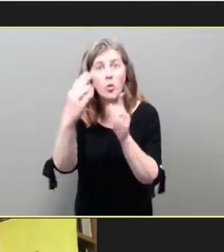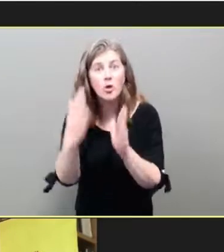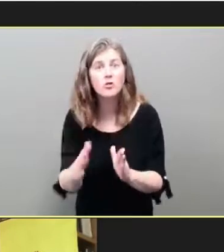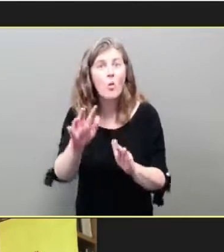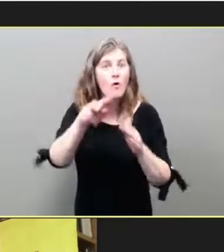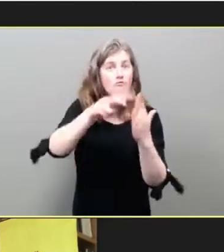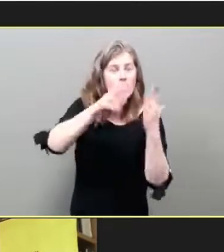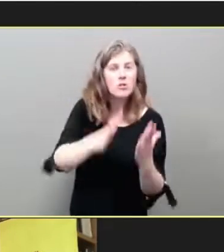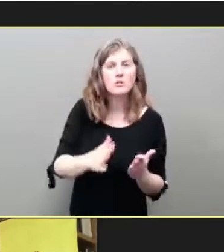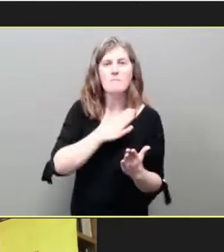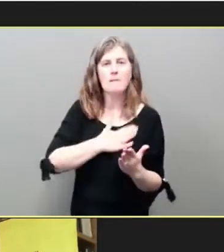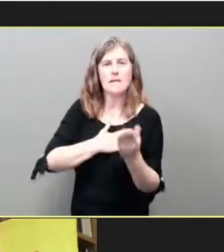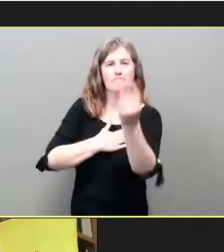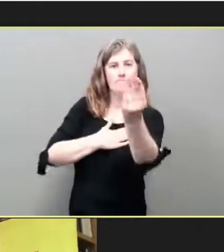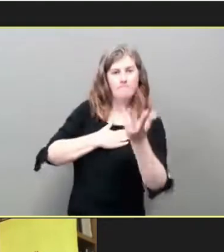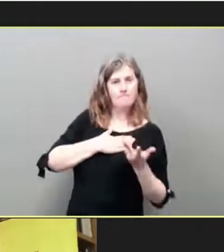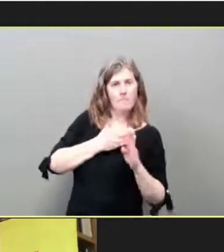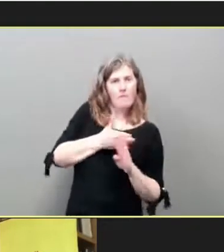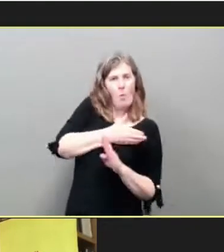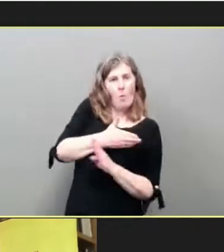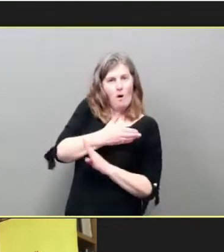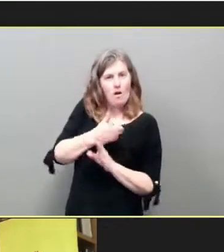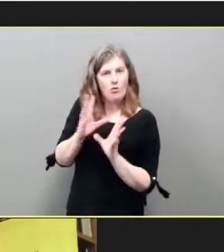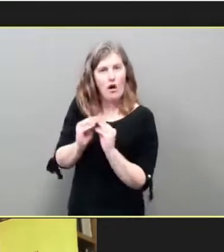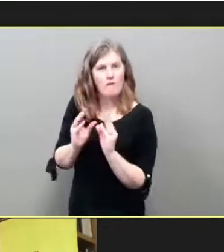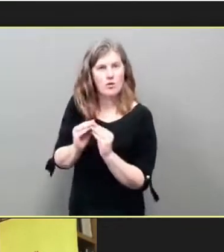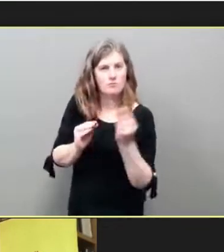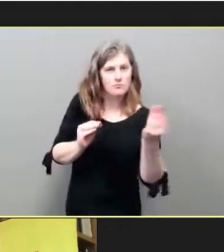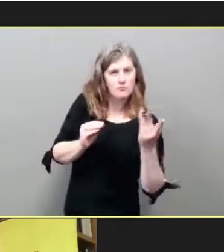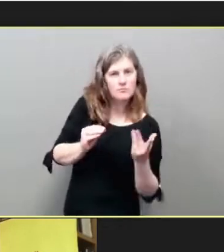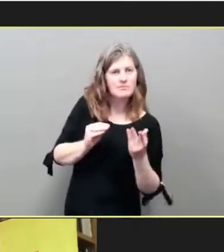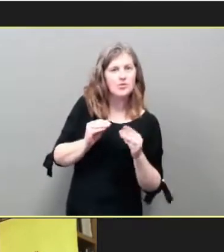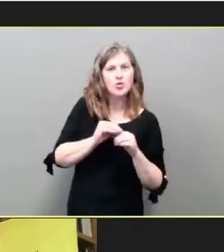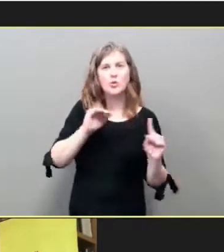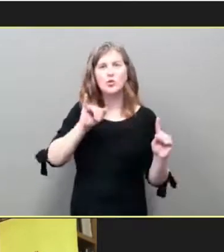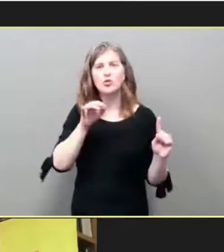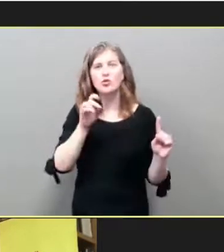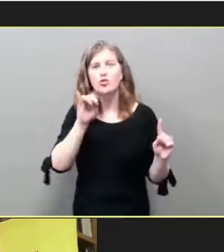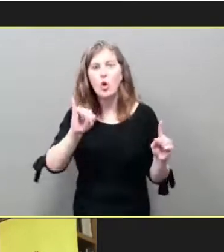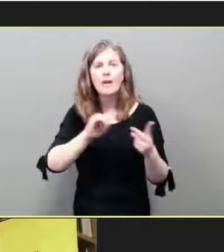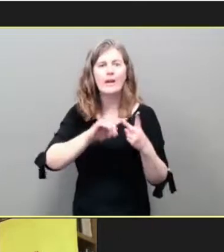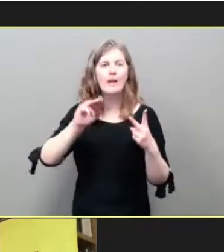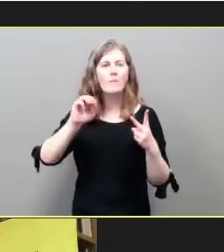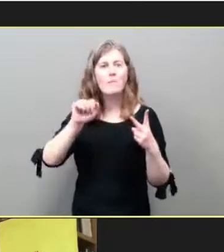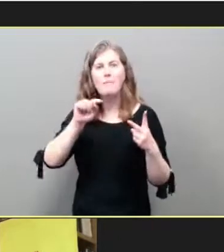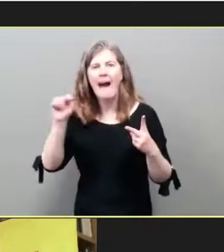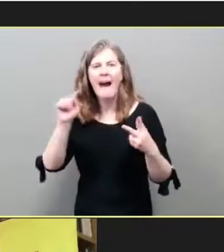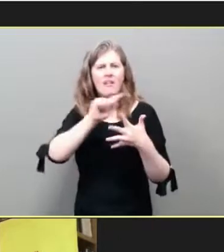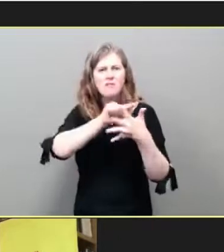they like get those uh, to jodi ormat Bieber music or do a great job